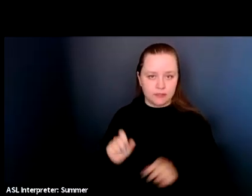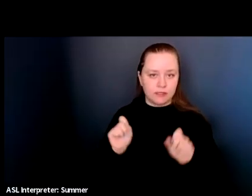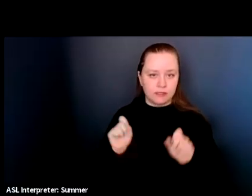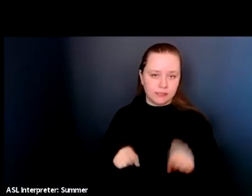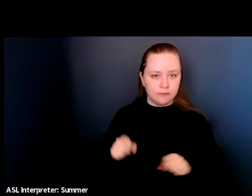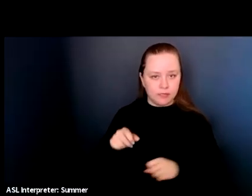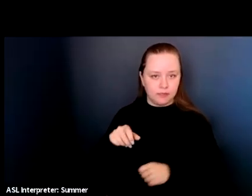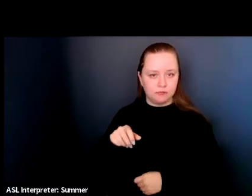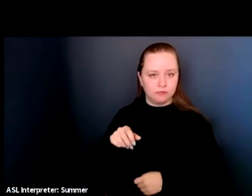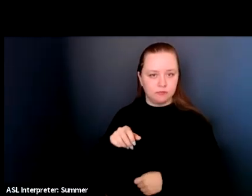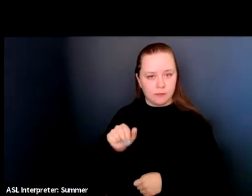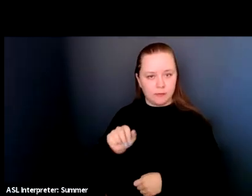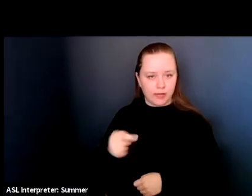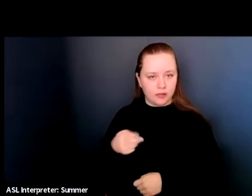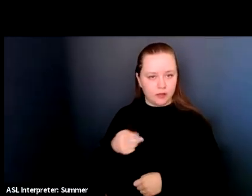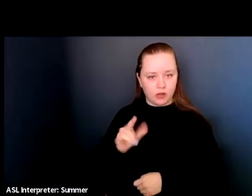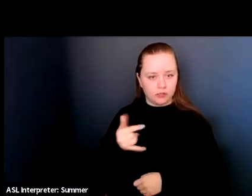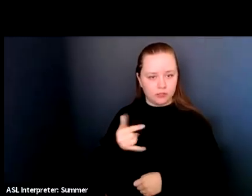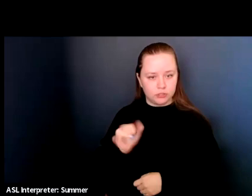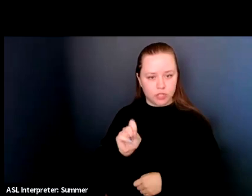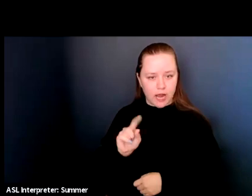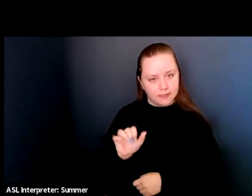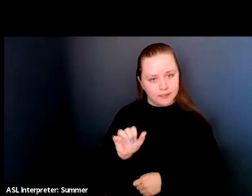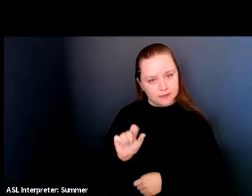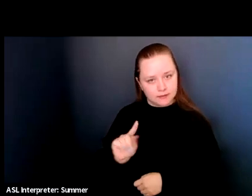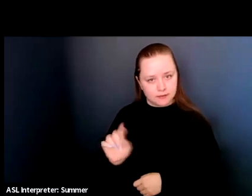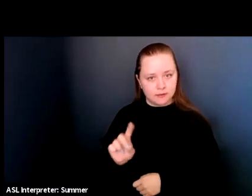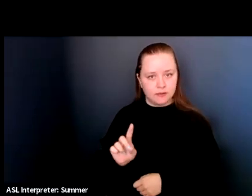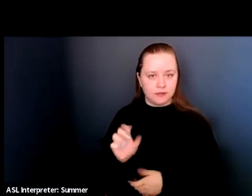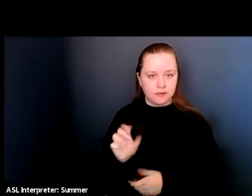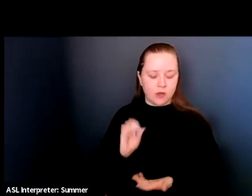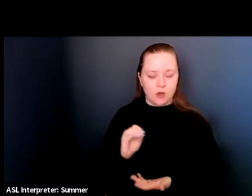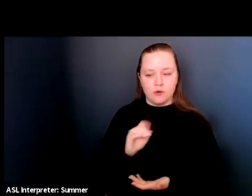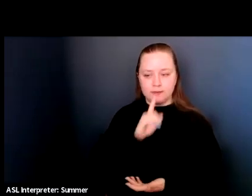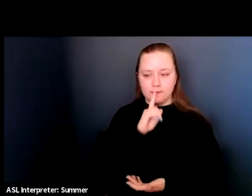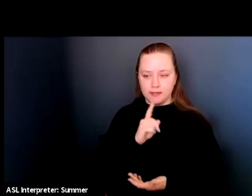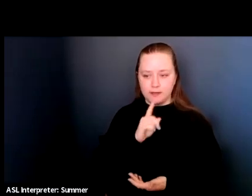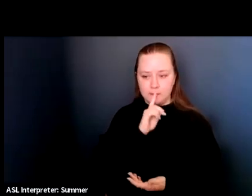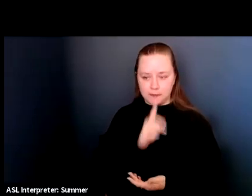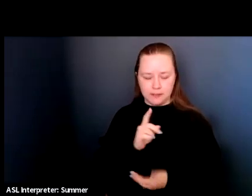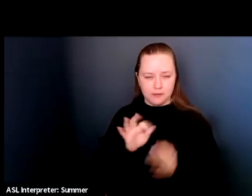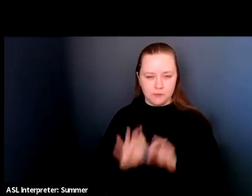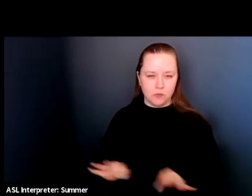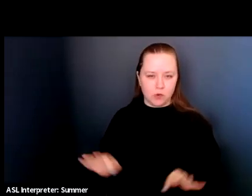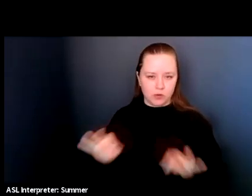And so it's really, really important to understand that while